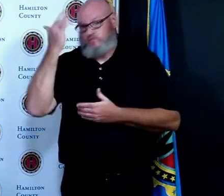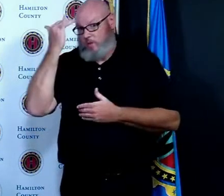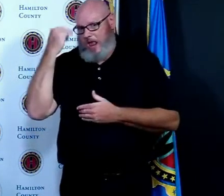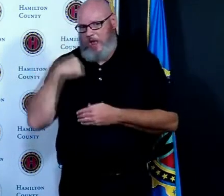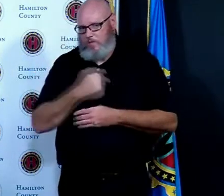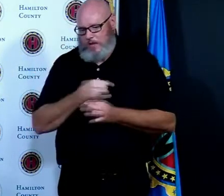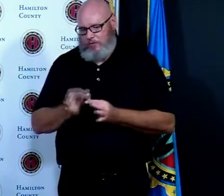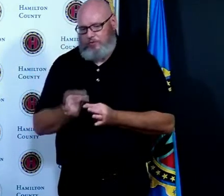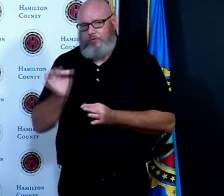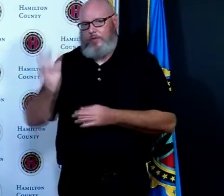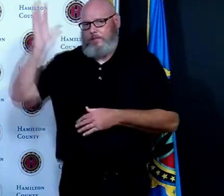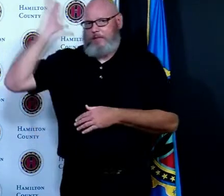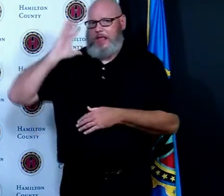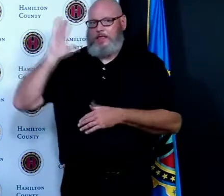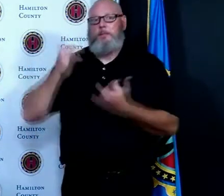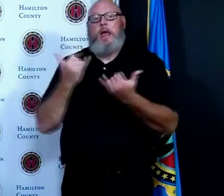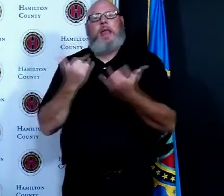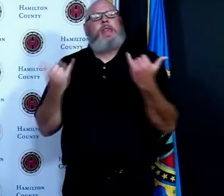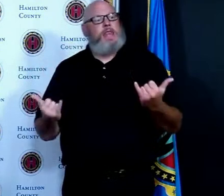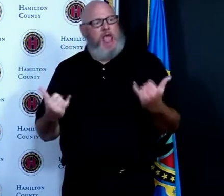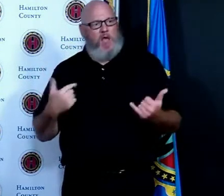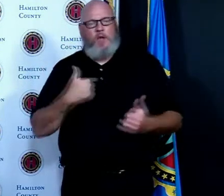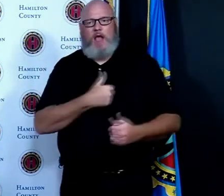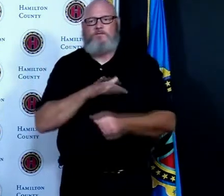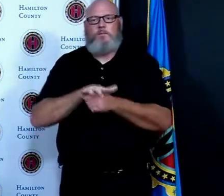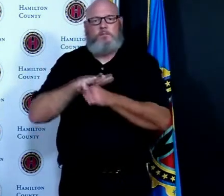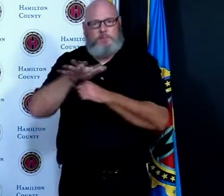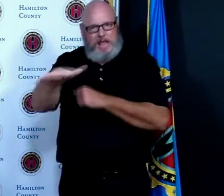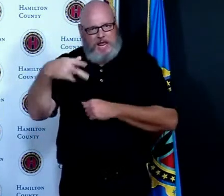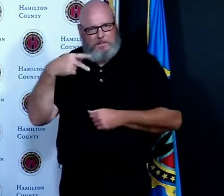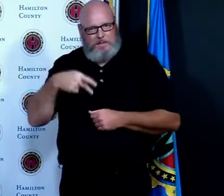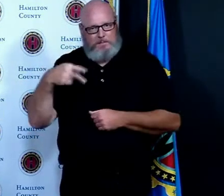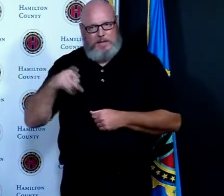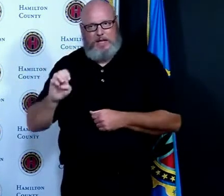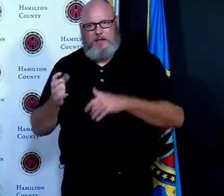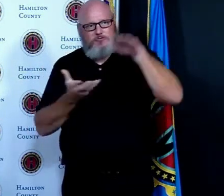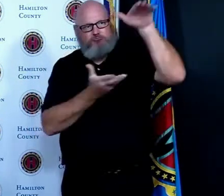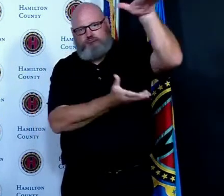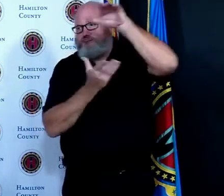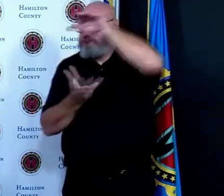terms of PPE and understanding our supply and making sure that we have adequate amount of PPE